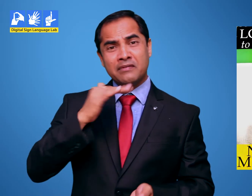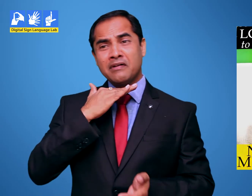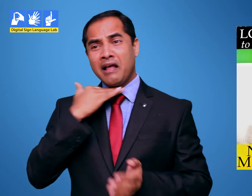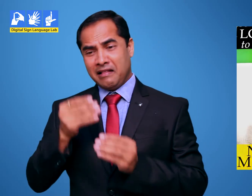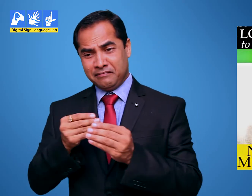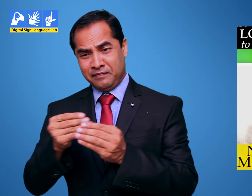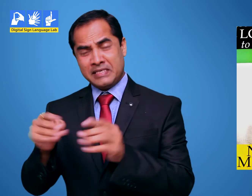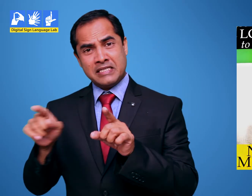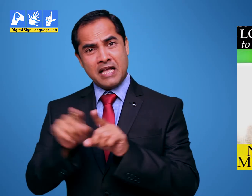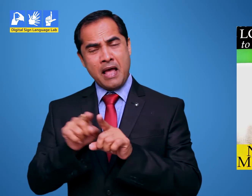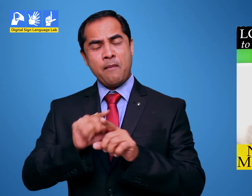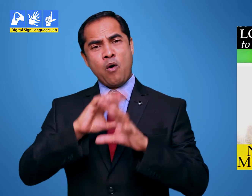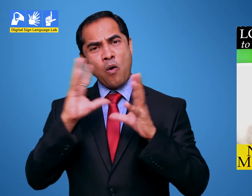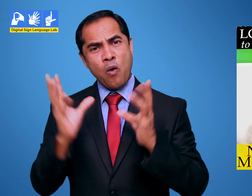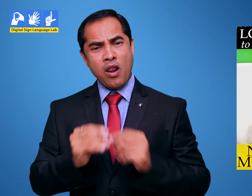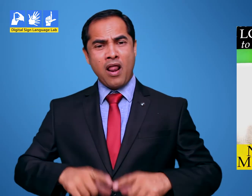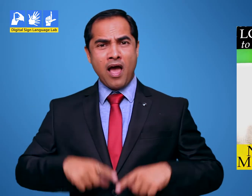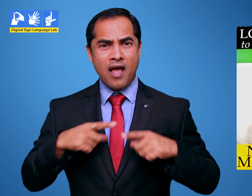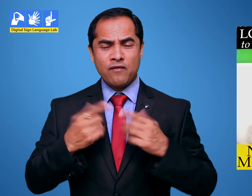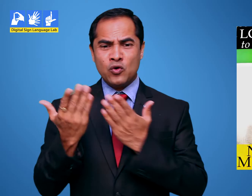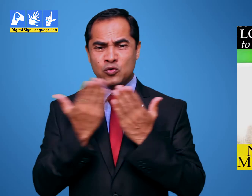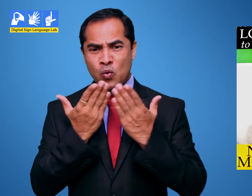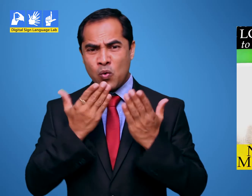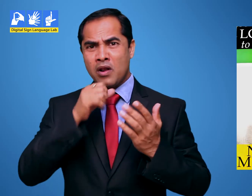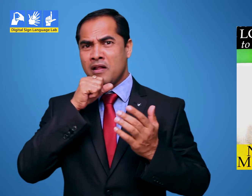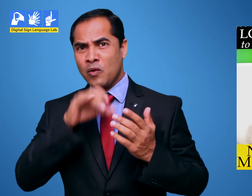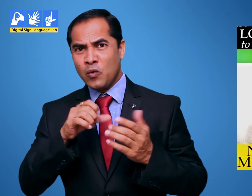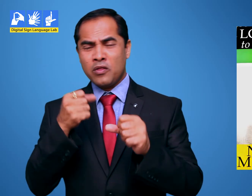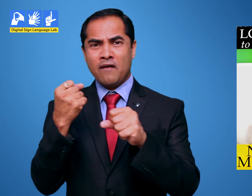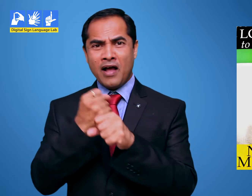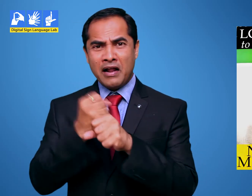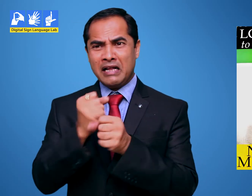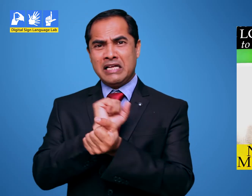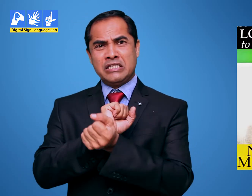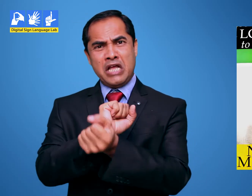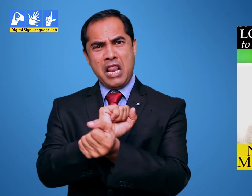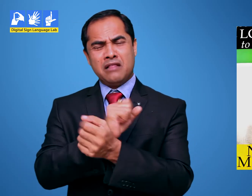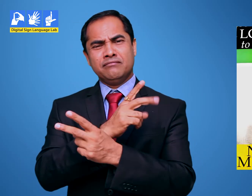till death, it tells all about his childhood, school, his youth, his struggle, his life